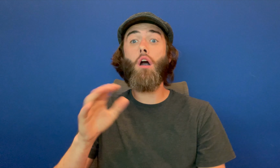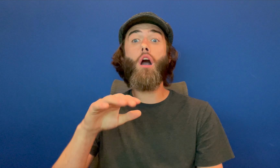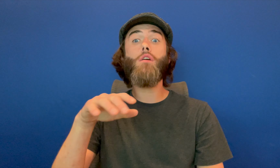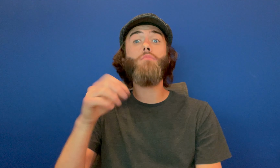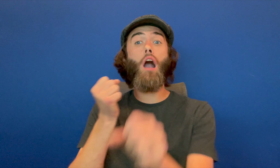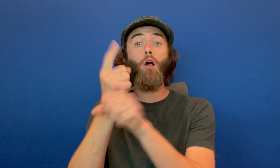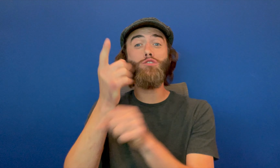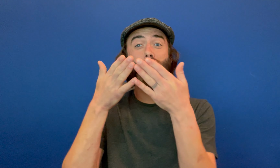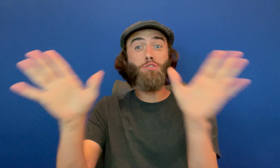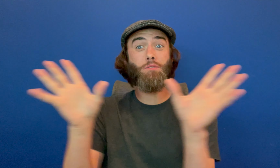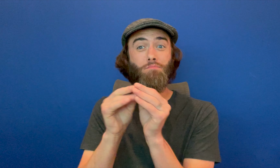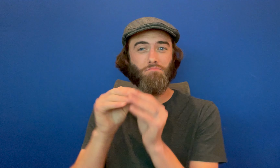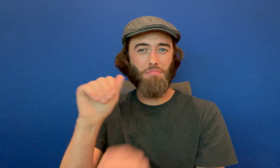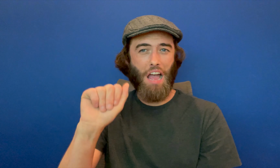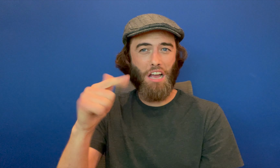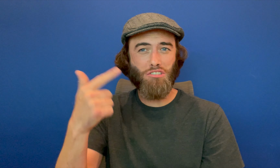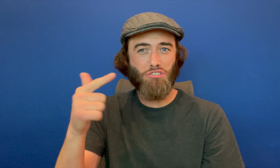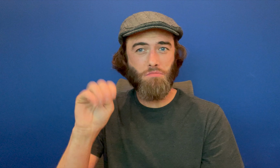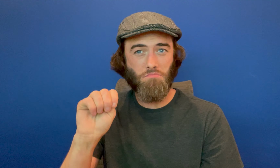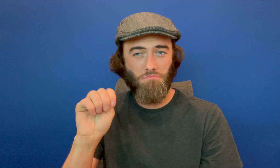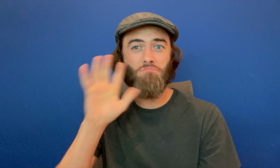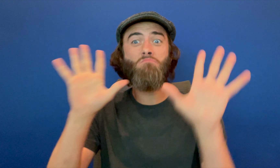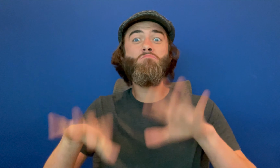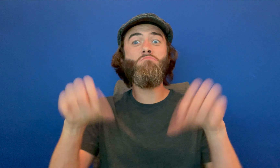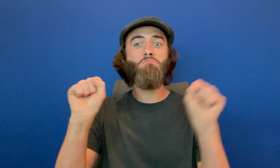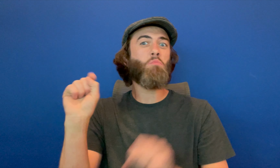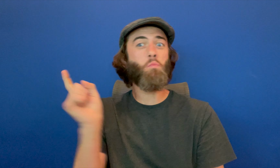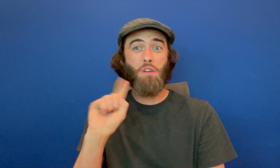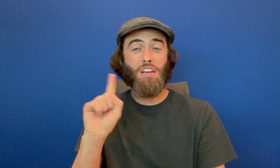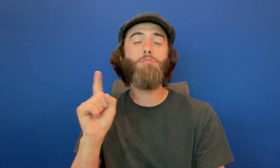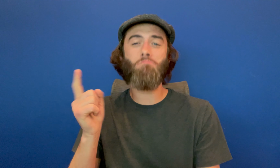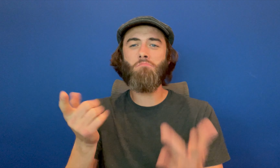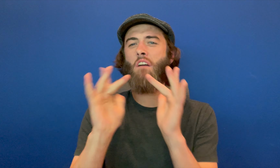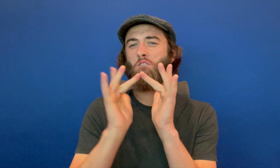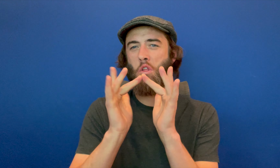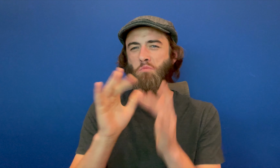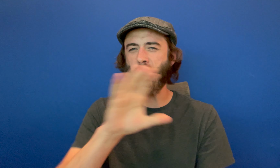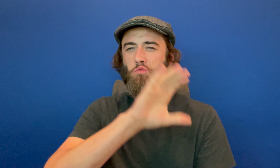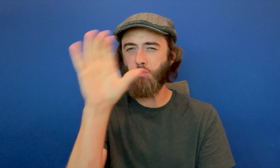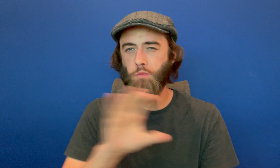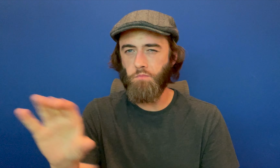onthat the Annual General Meeting (AGM) will be conducted virtually.